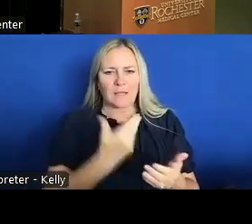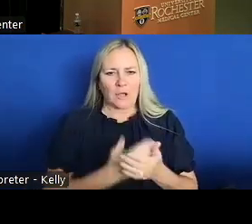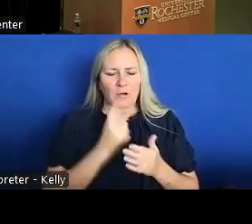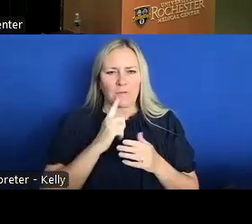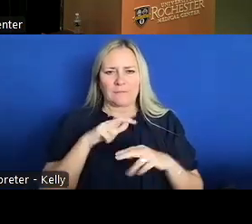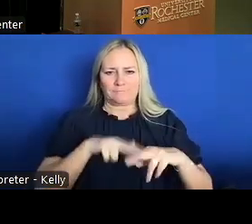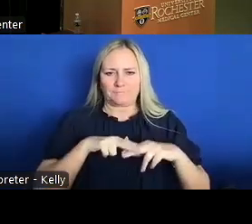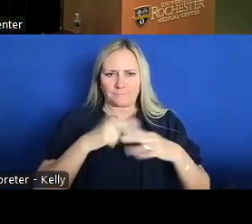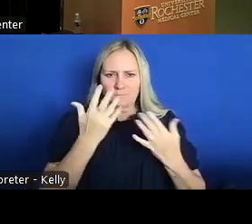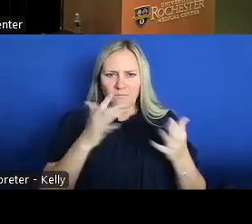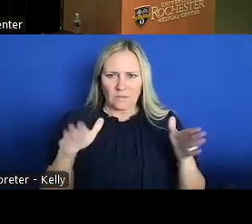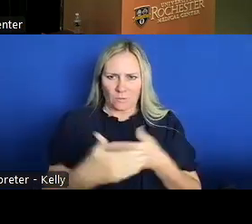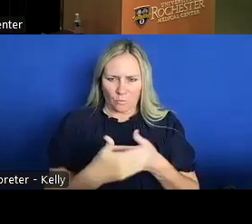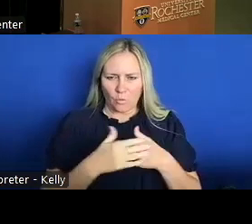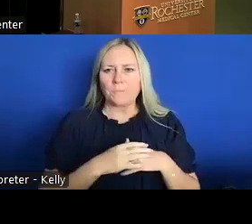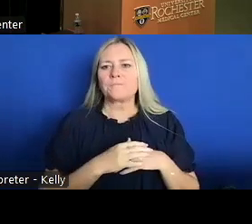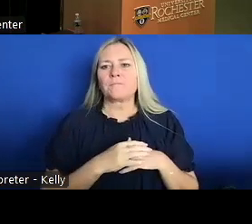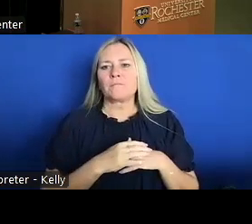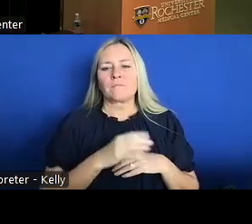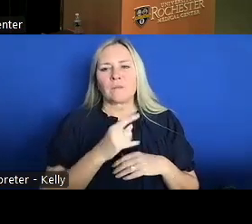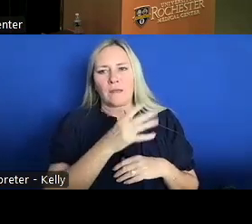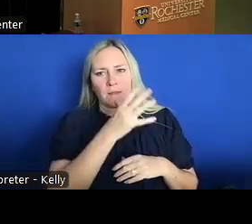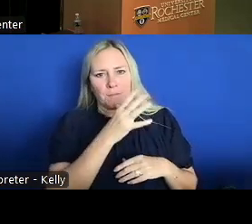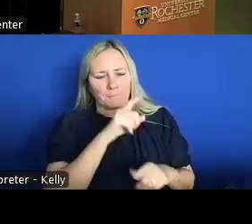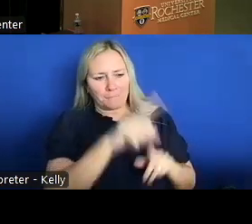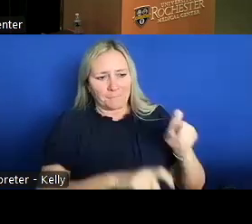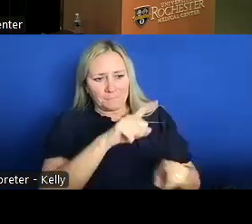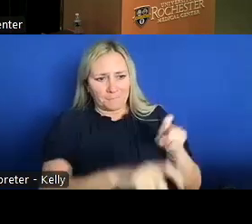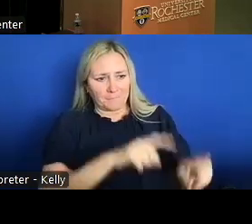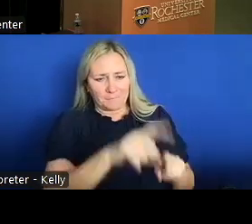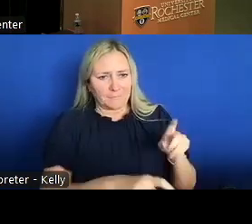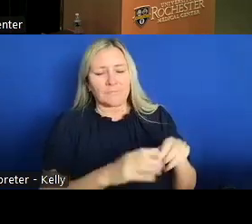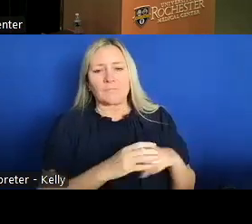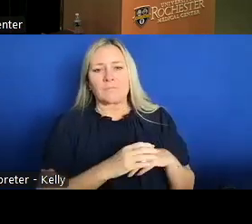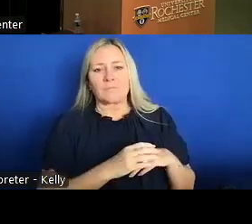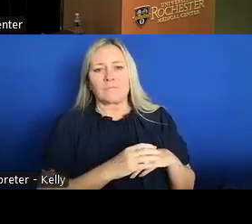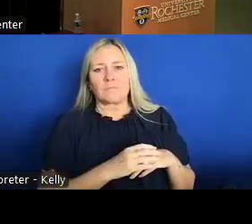is seen the mother's asked a few questions mother says I don't know she won't talk to me she doesn't